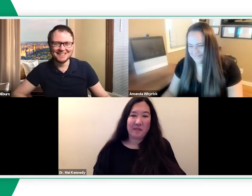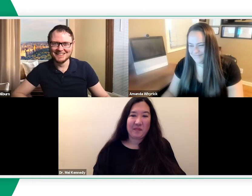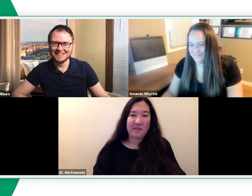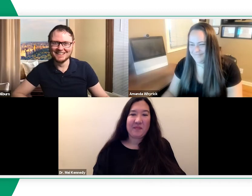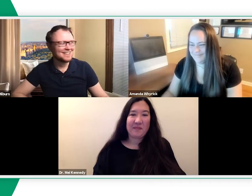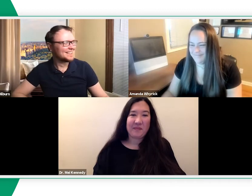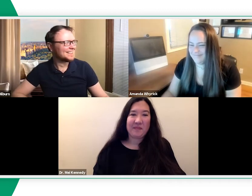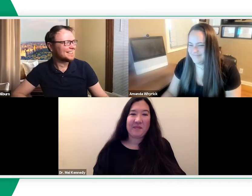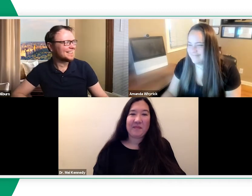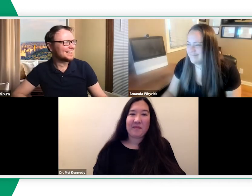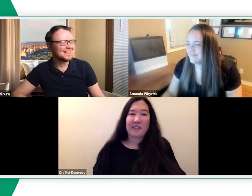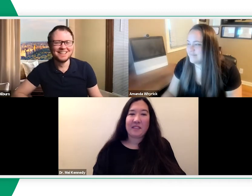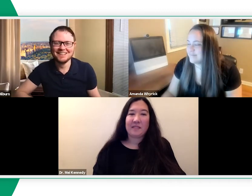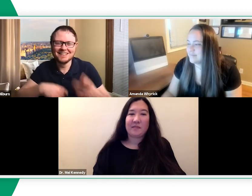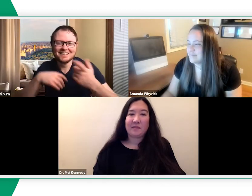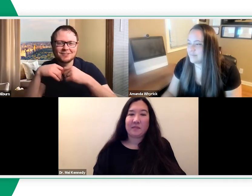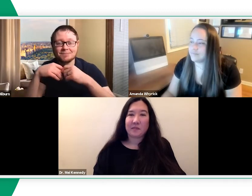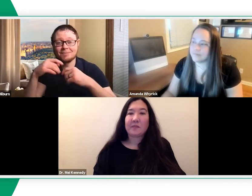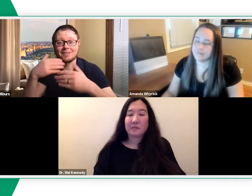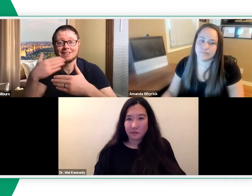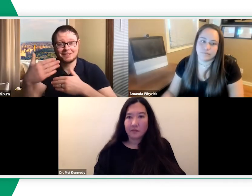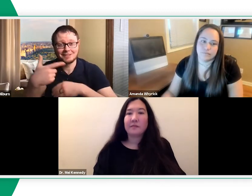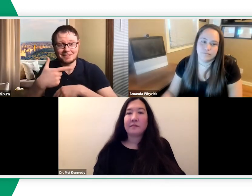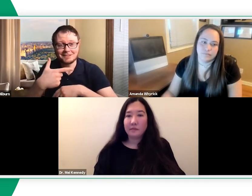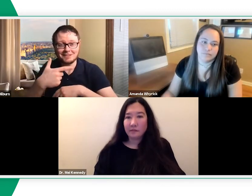More on that later. Next, Mei?